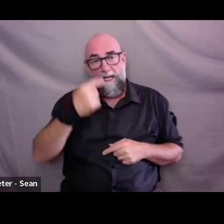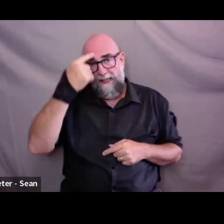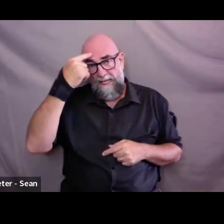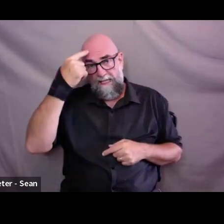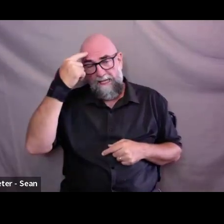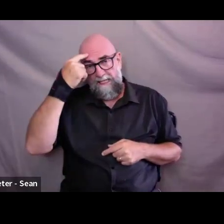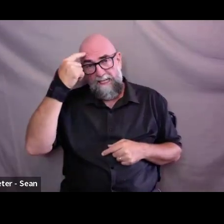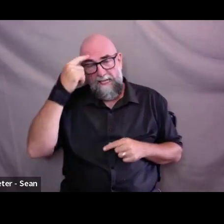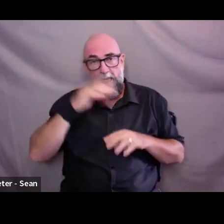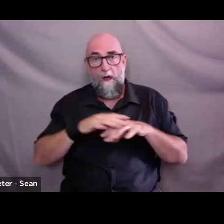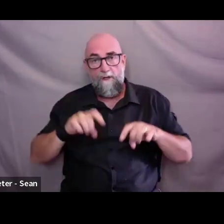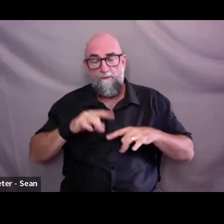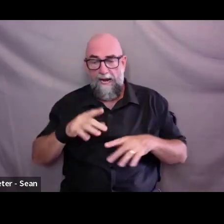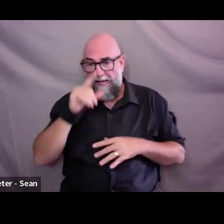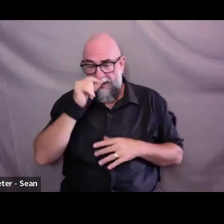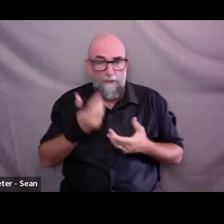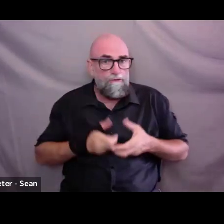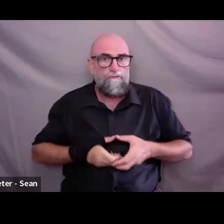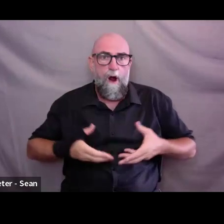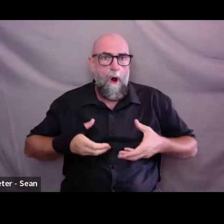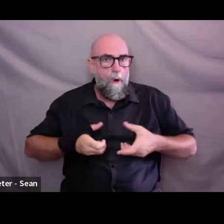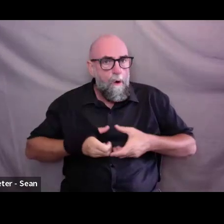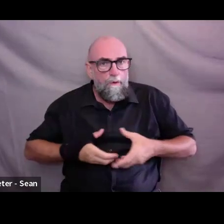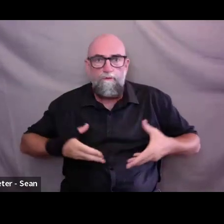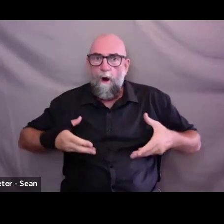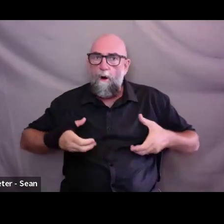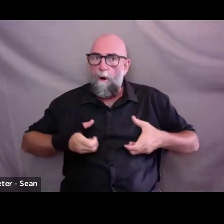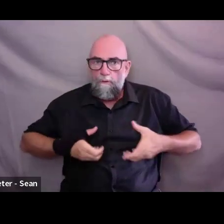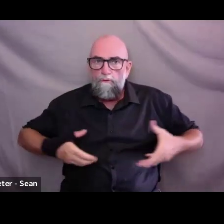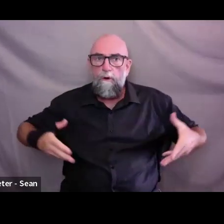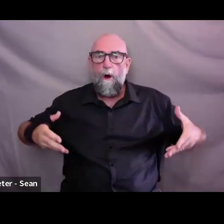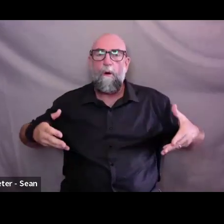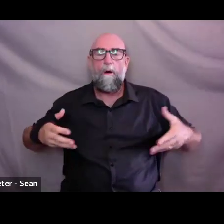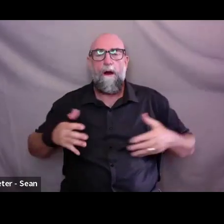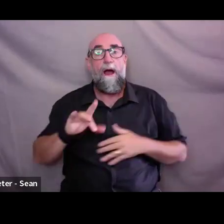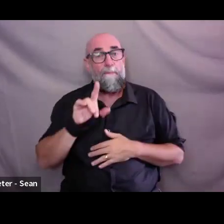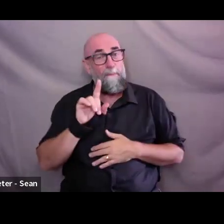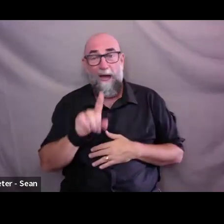usually not considering the kind of resources that